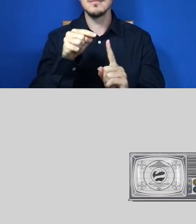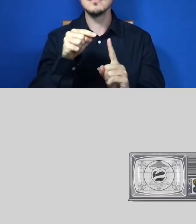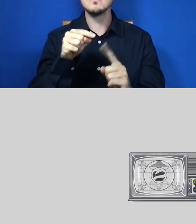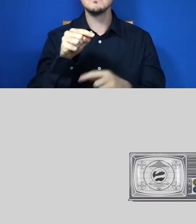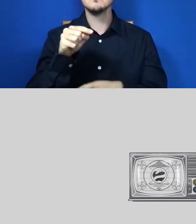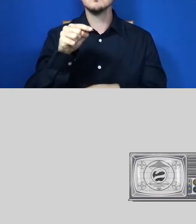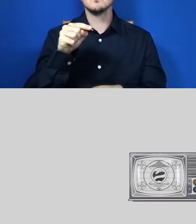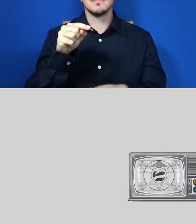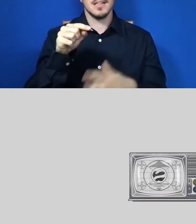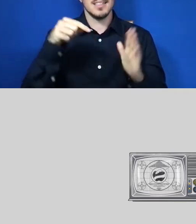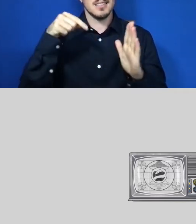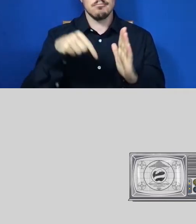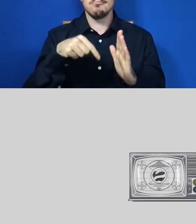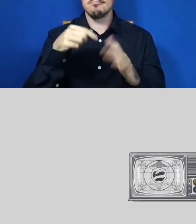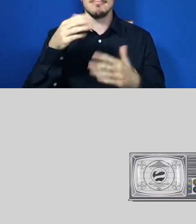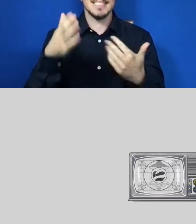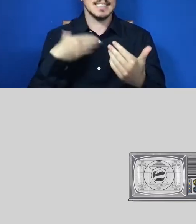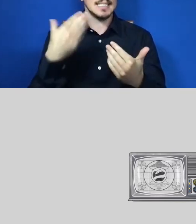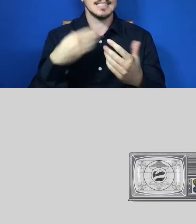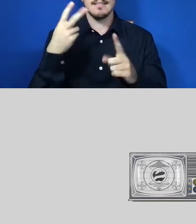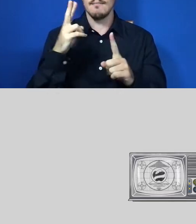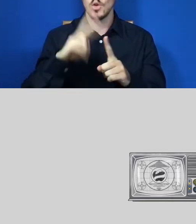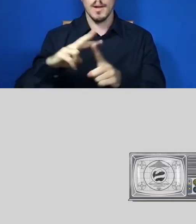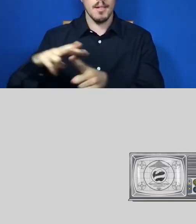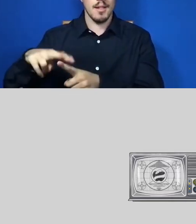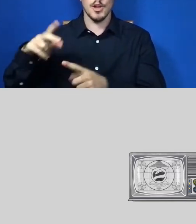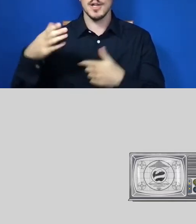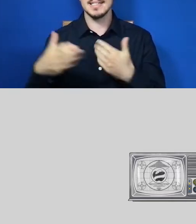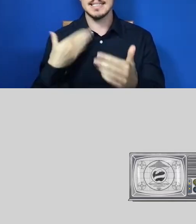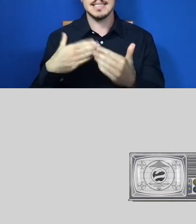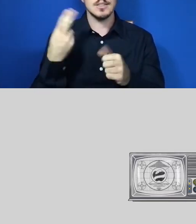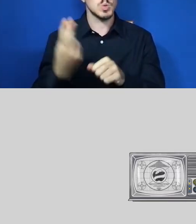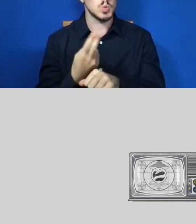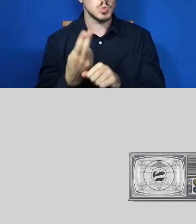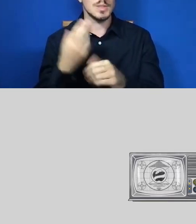It's an extremely intuitive language with easy vocabulary, which is very easy to learn